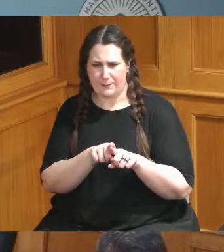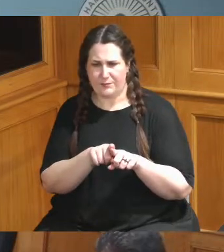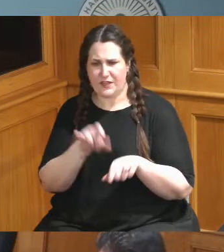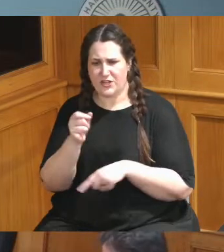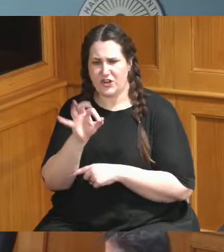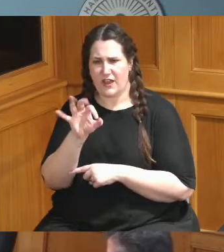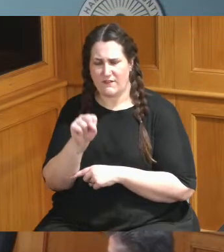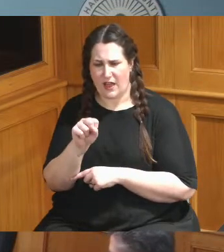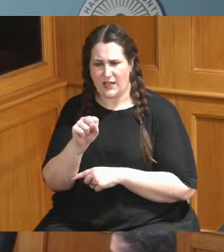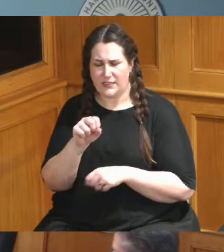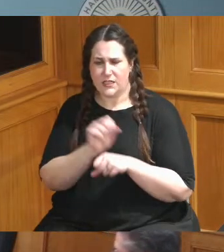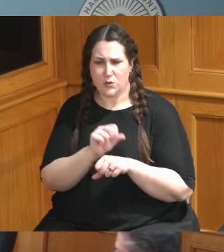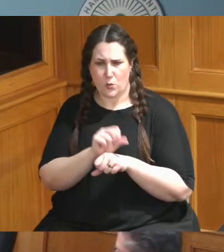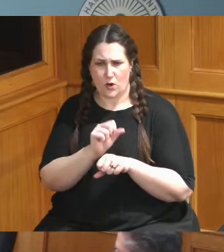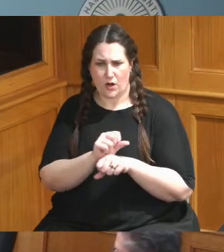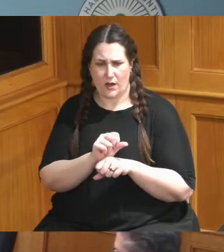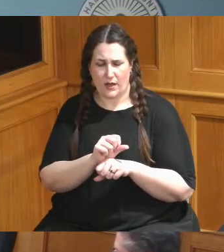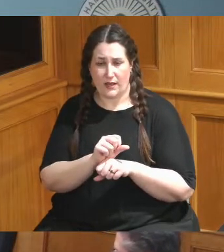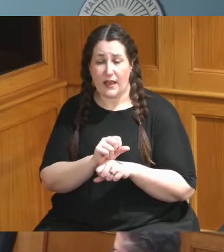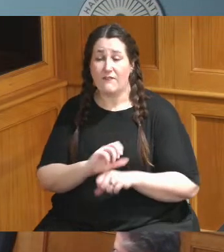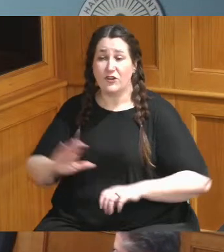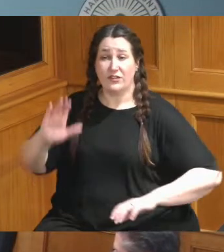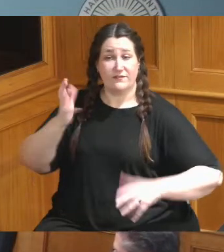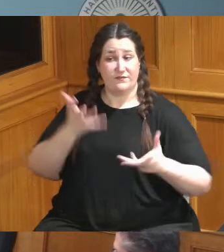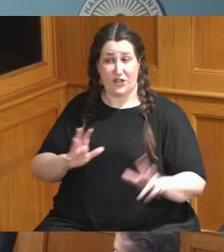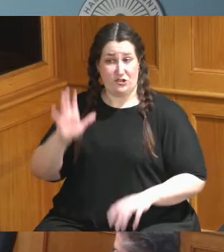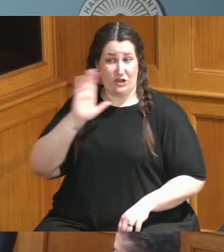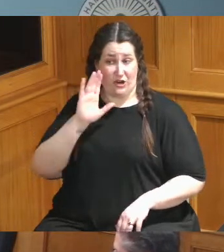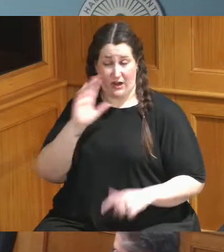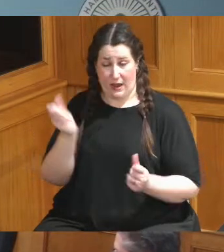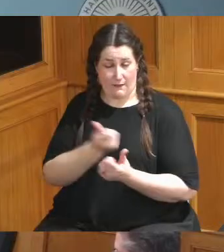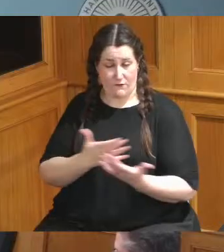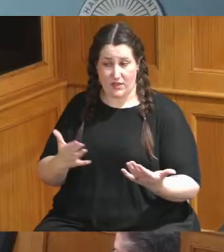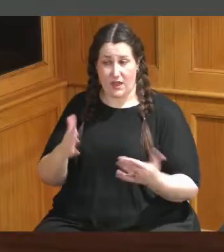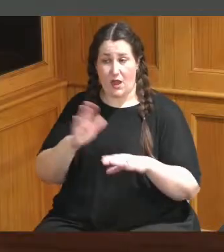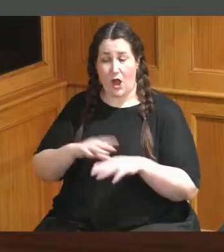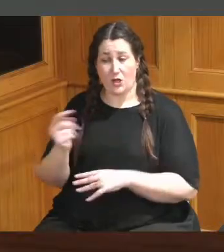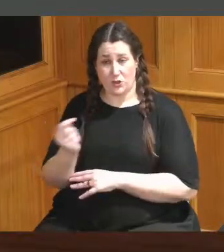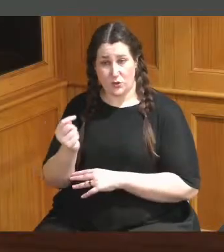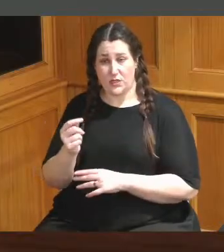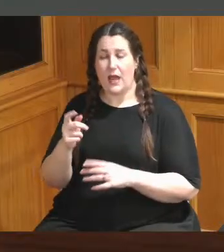now is working on after hearing the discussion the other day hearing board policy priorities